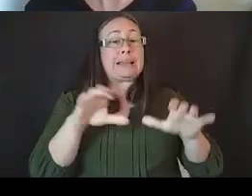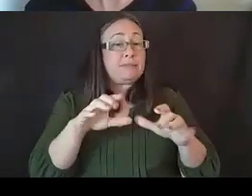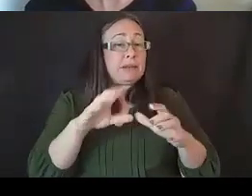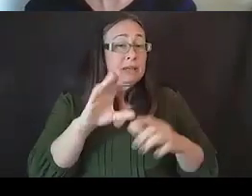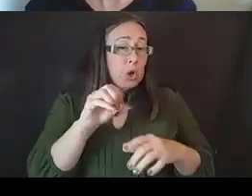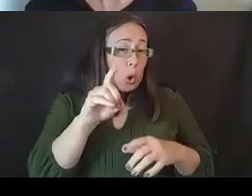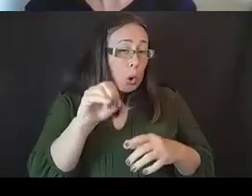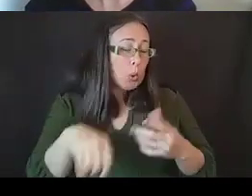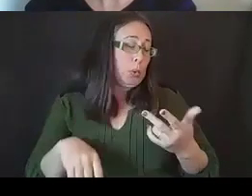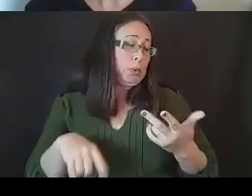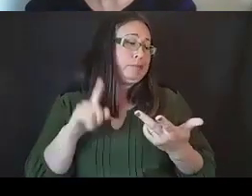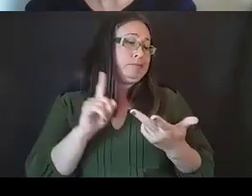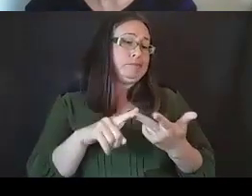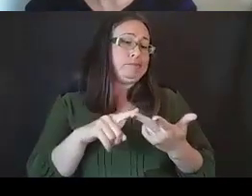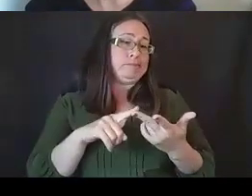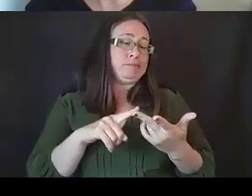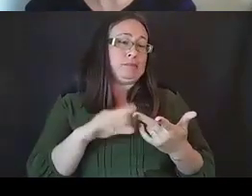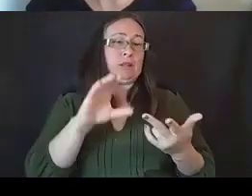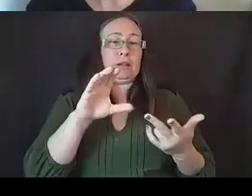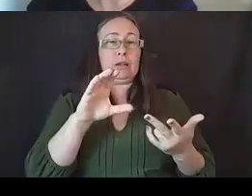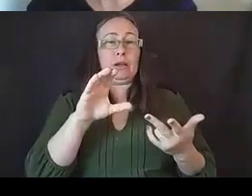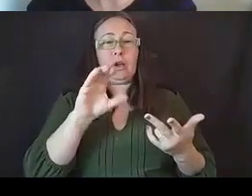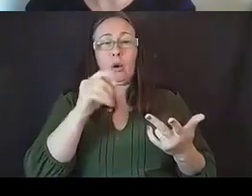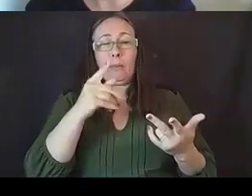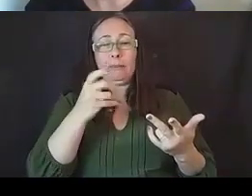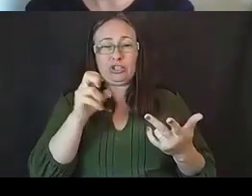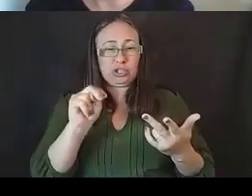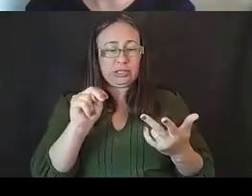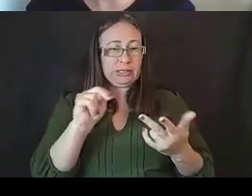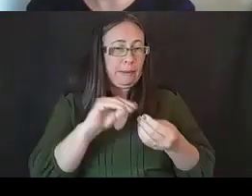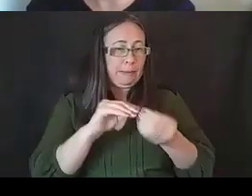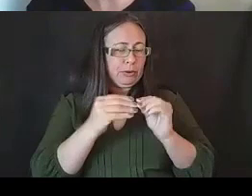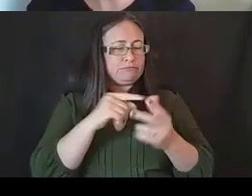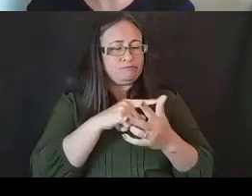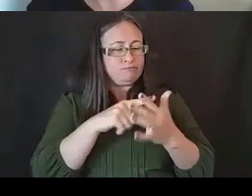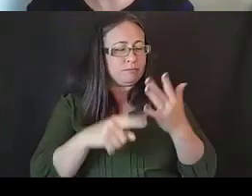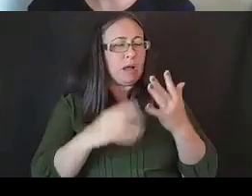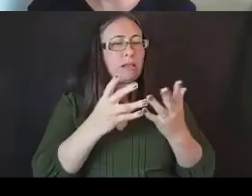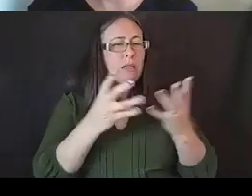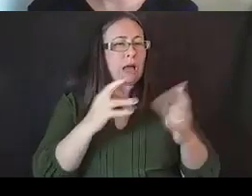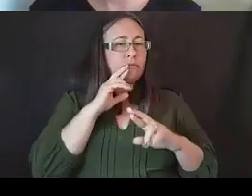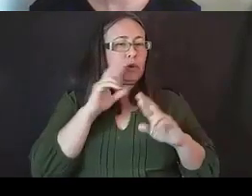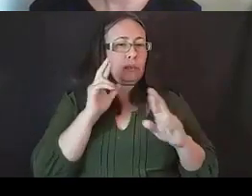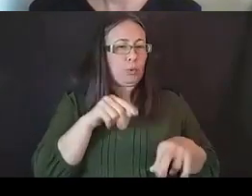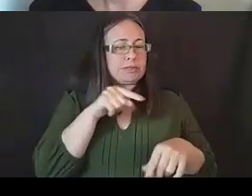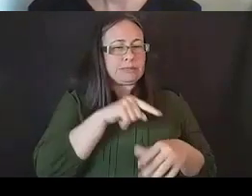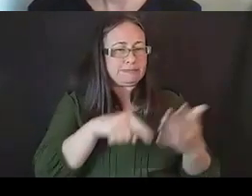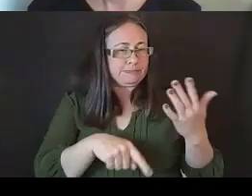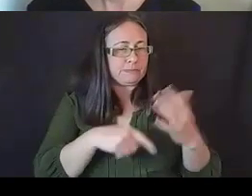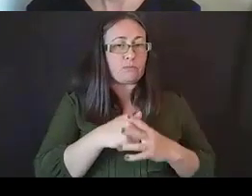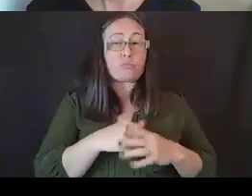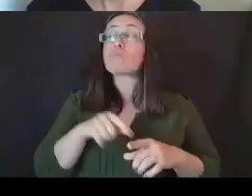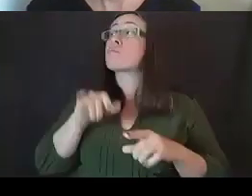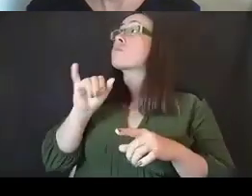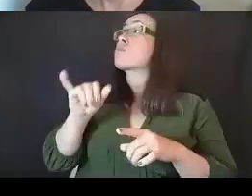by submission number, there's a lot of reports here. So you can scan that, but this is one place to look. Megan Columbus: So they're also broken down by just ...